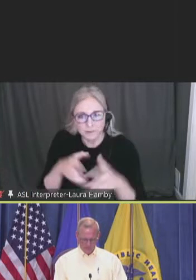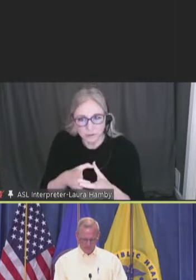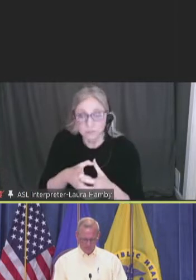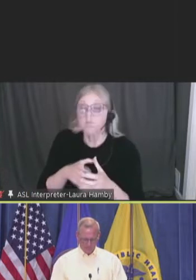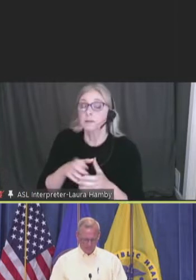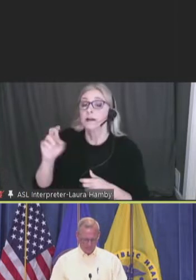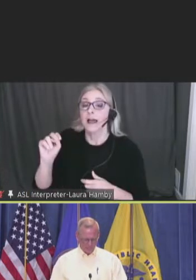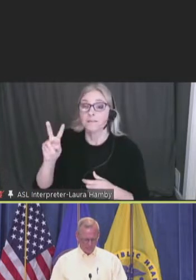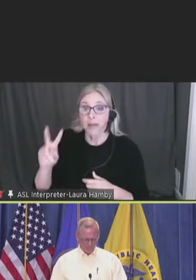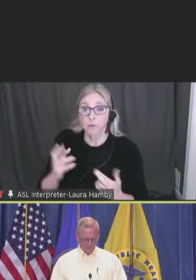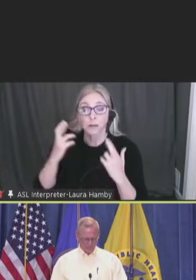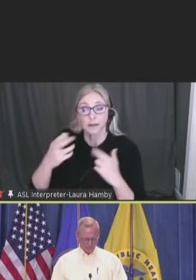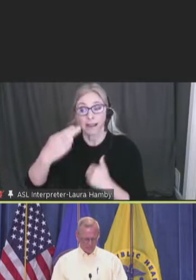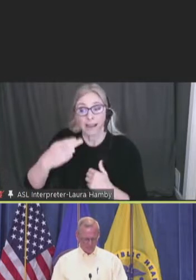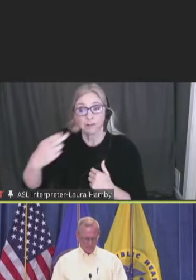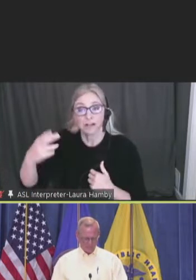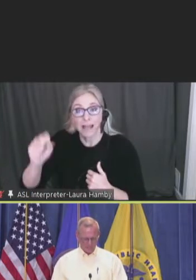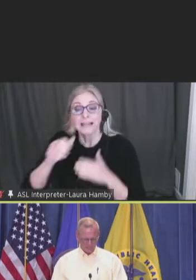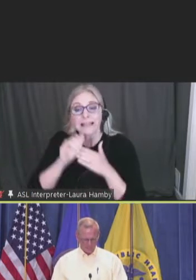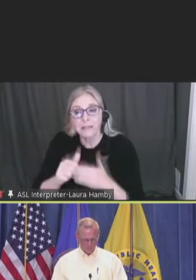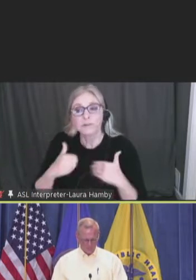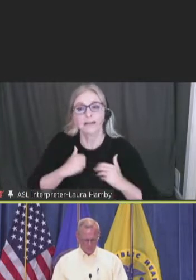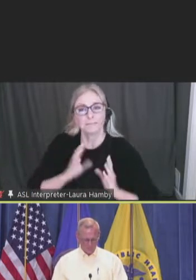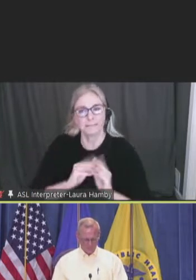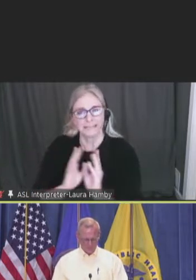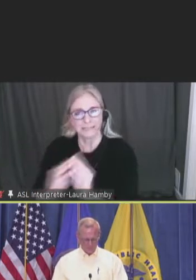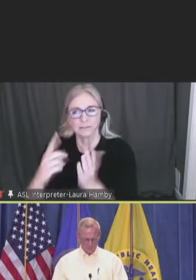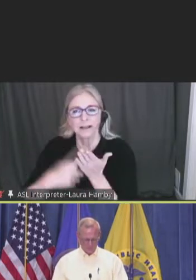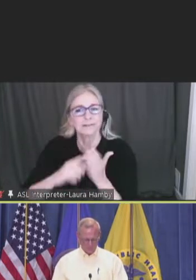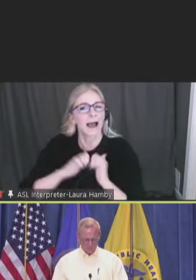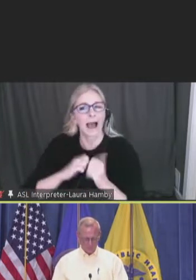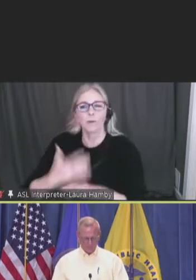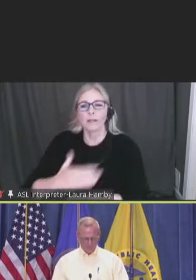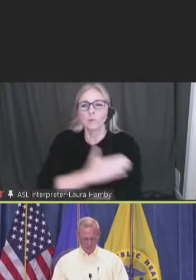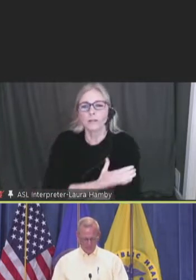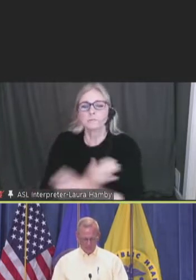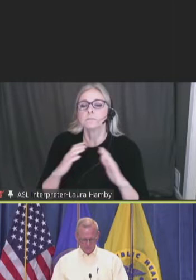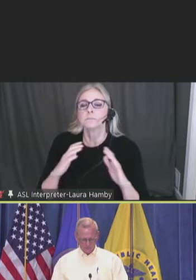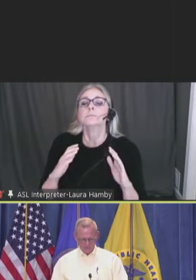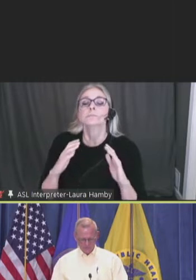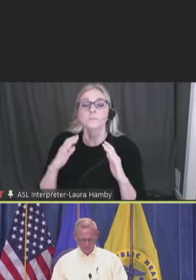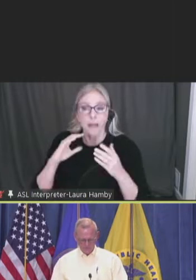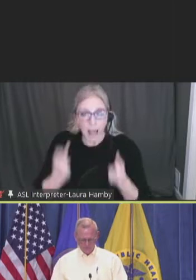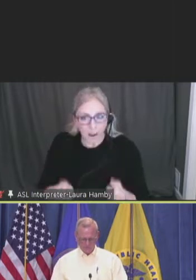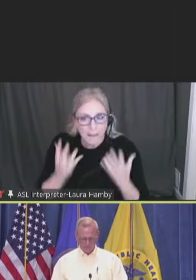HHS leaders meet to discuss ways to increase the number and diversity of participants in